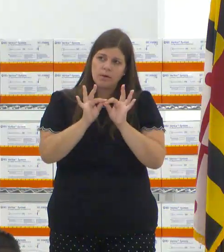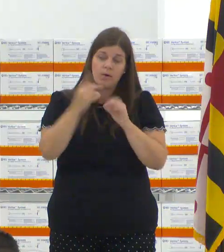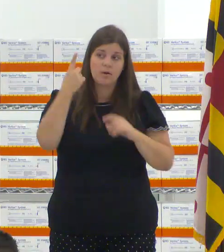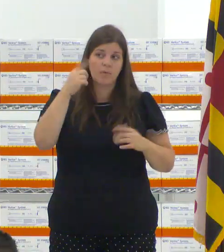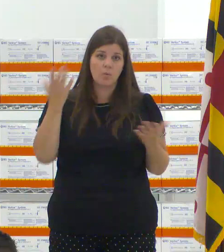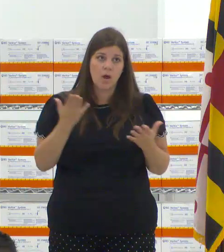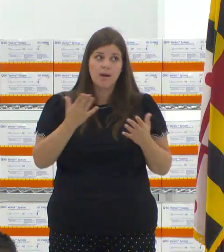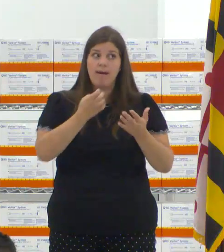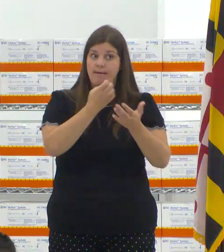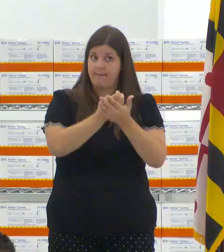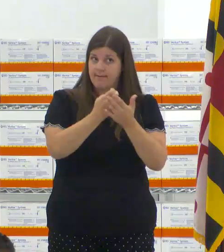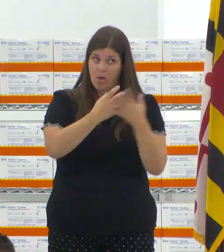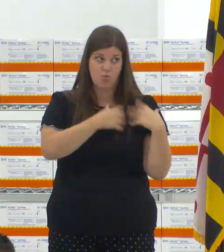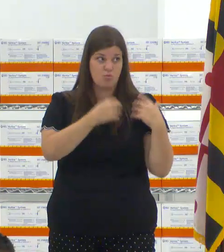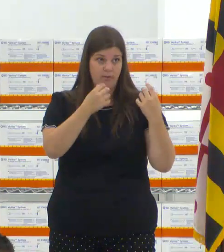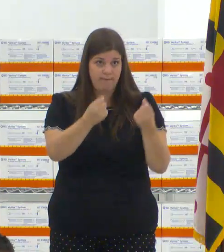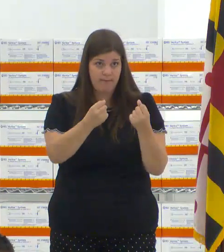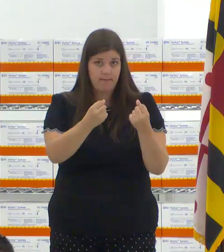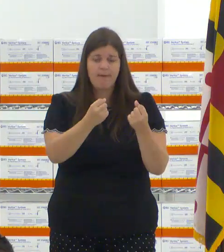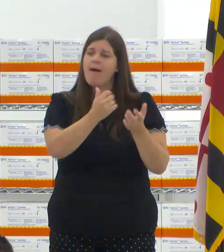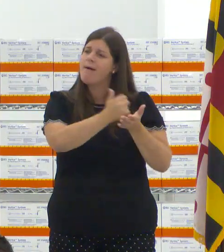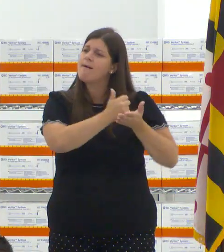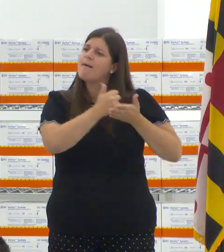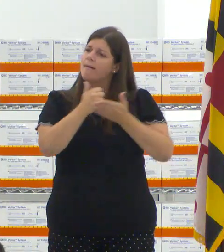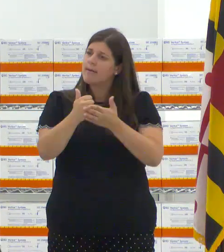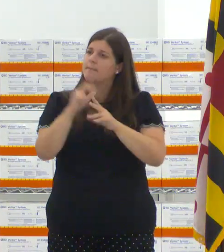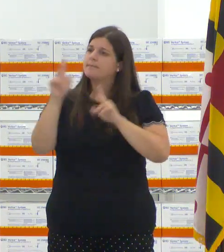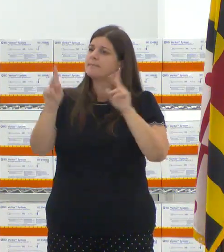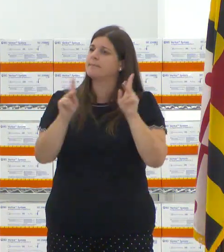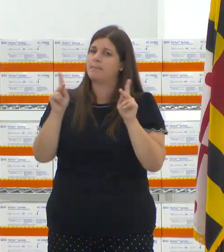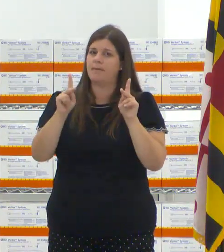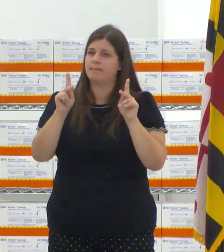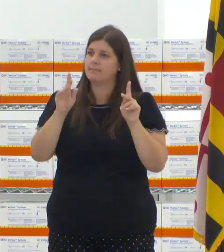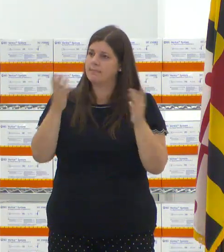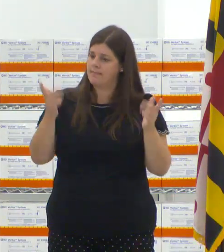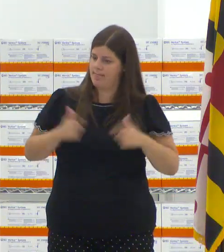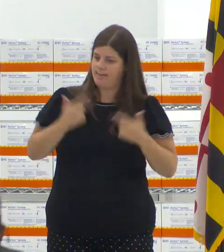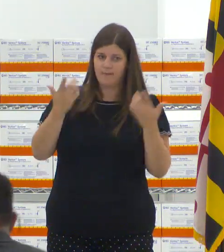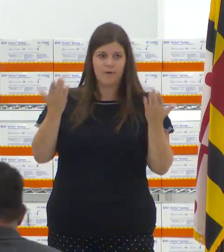Dickinson for the purchase of the first 250,000 of these BD